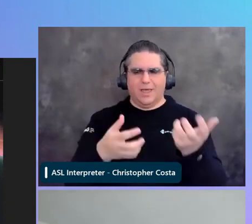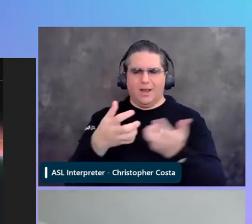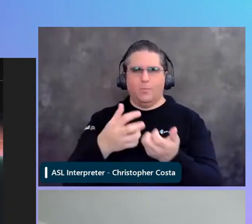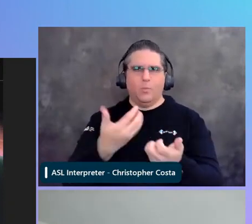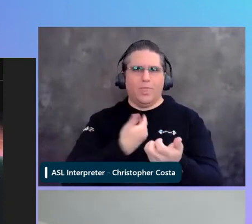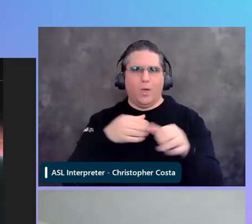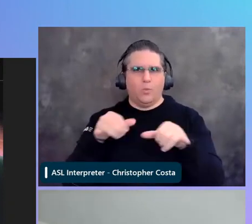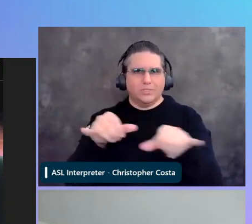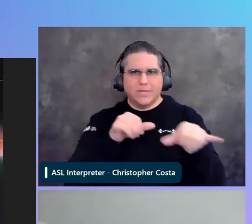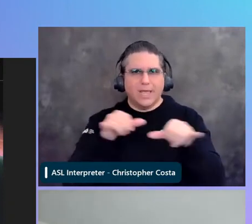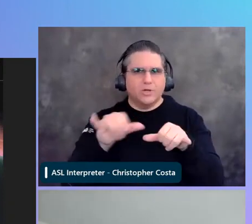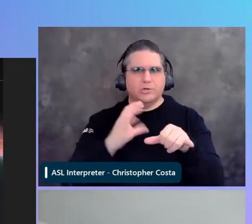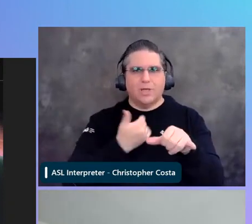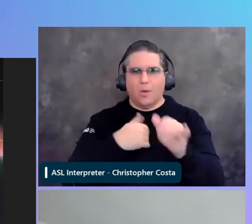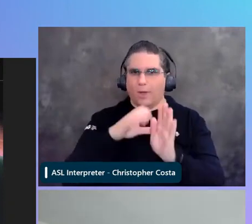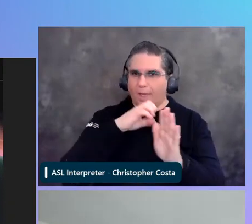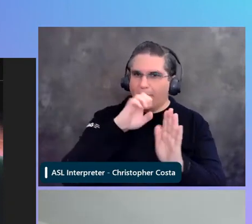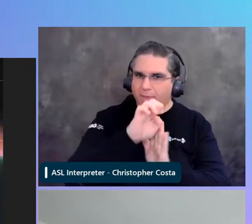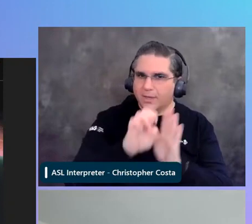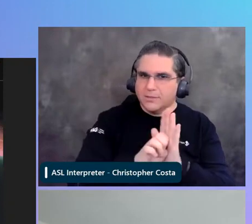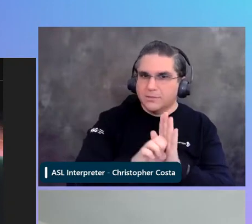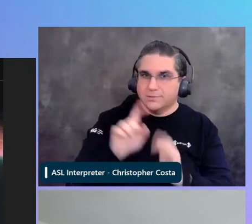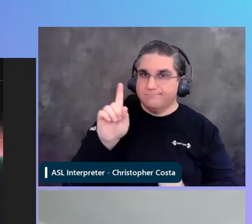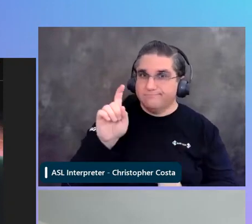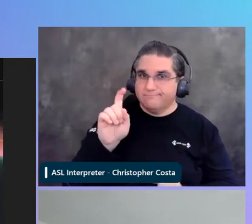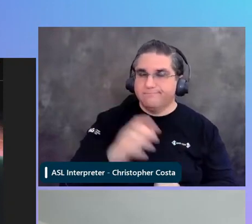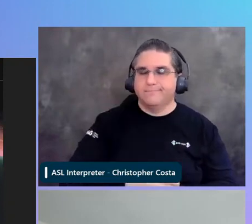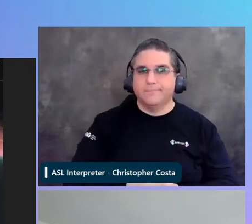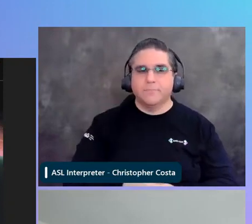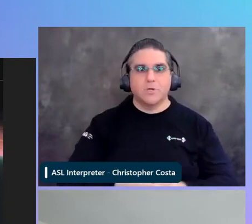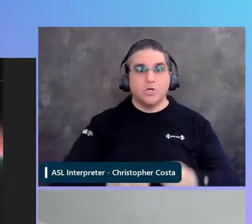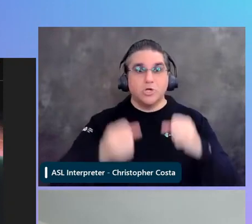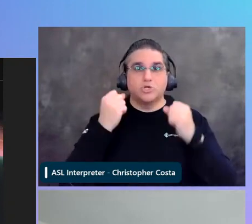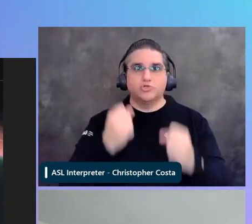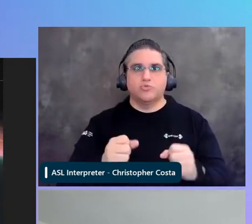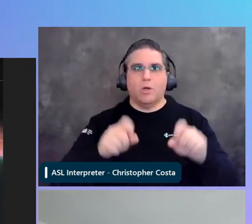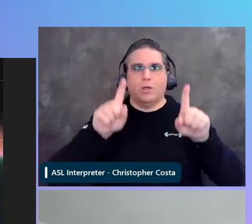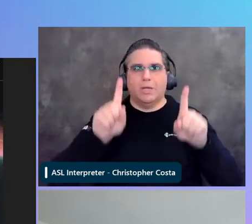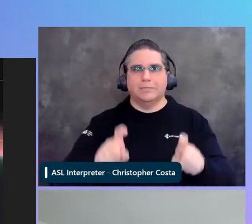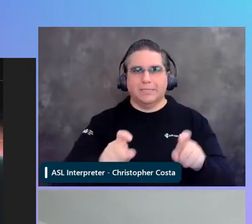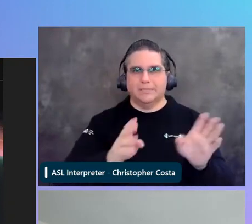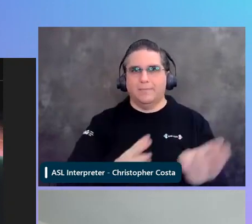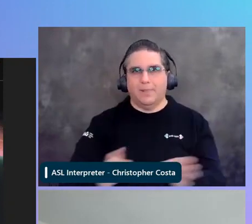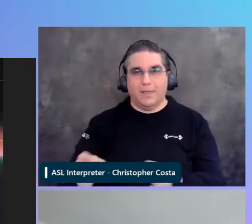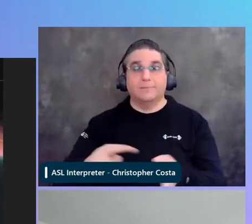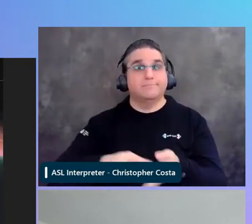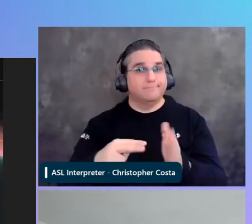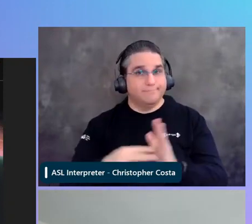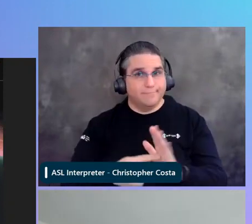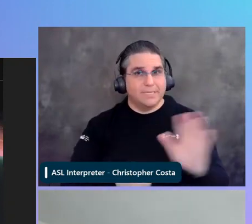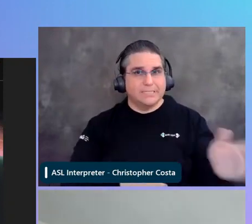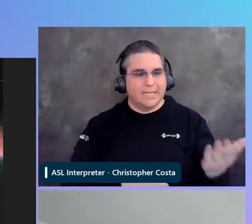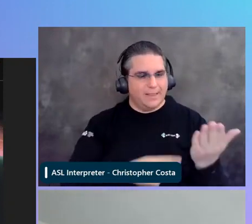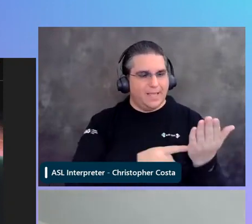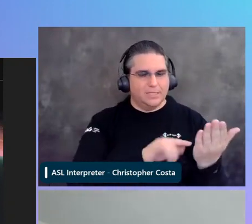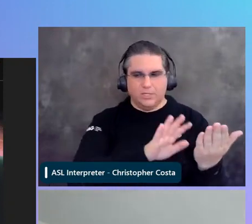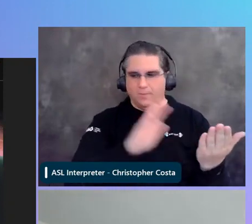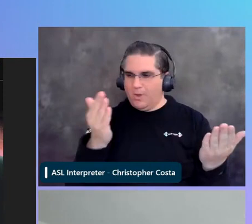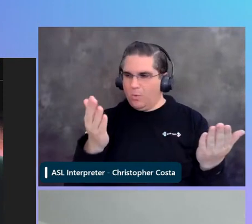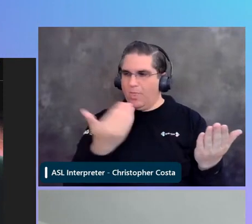Strong testing plans test AI generated solutions against the project requirements to ensure